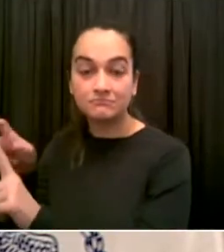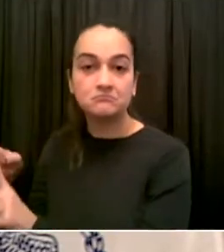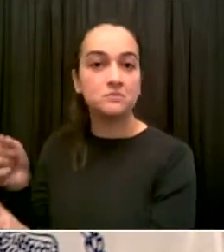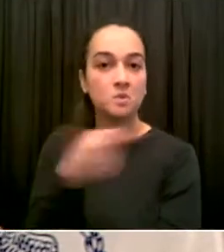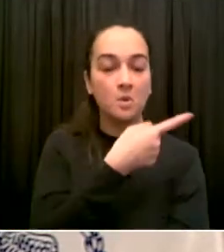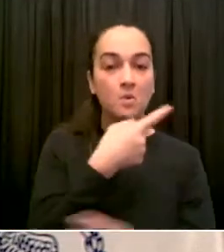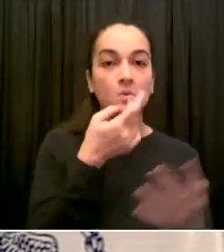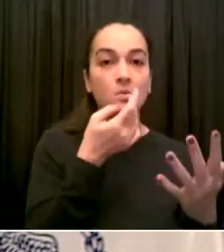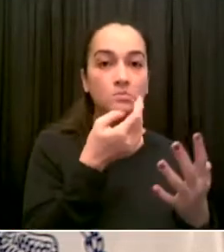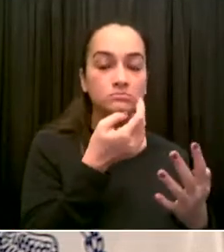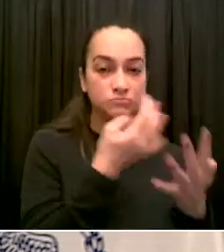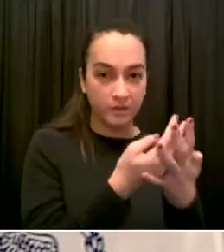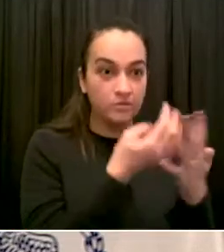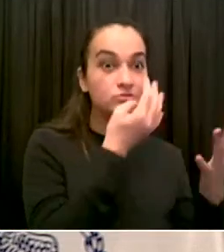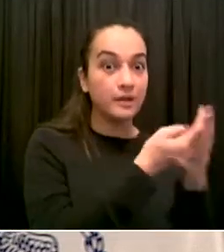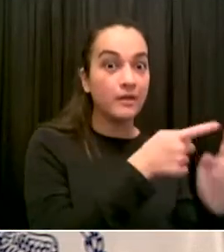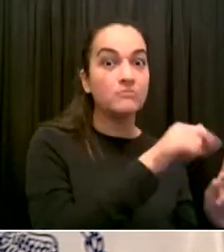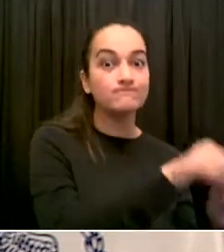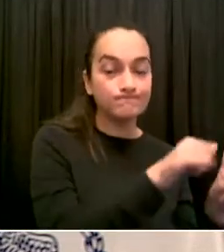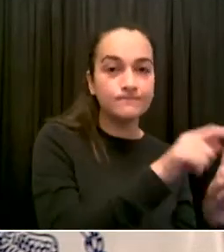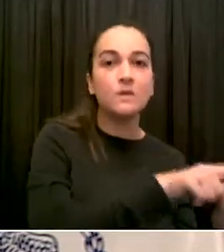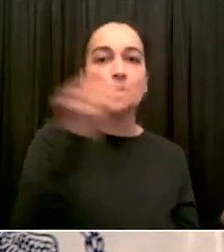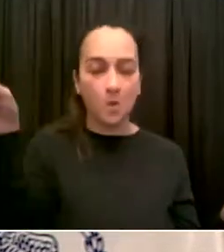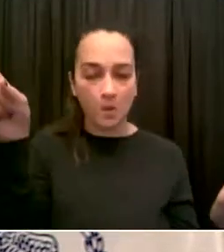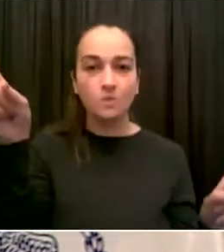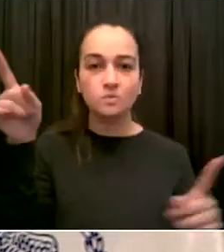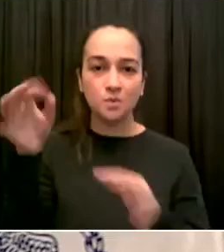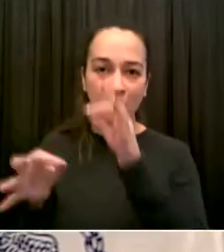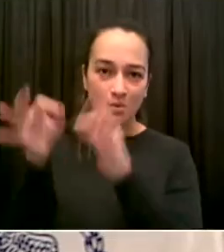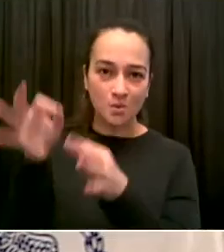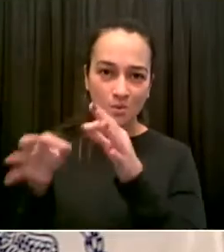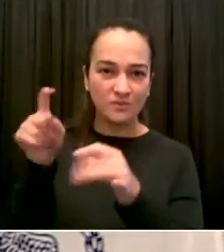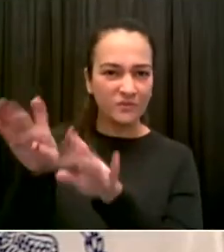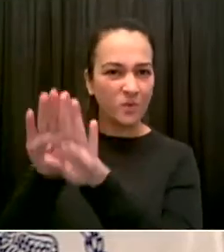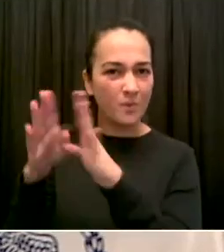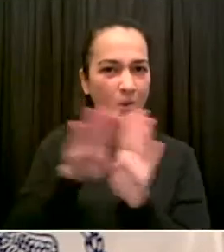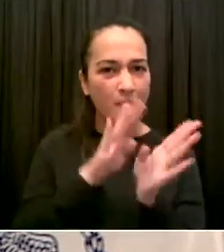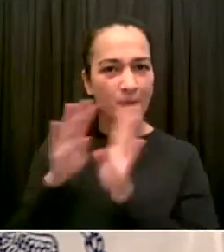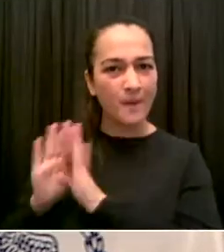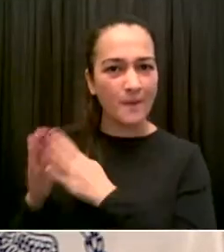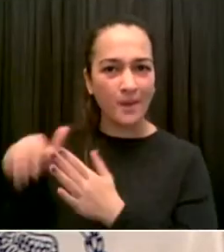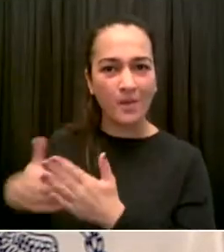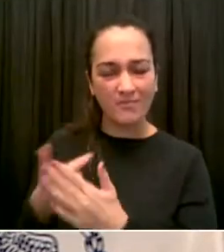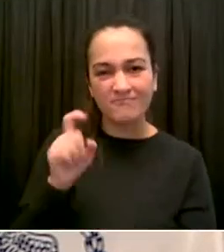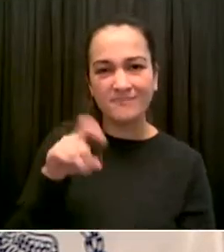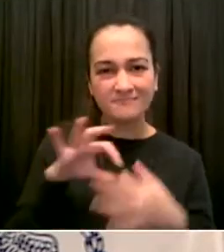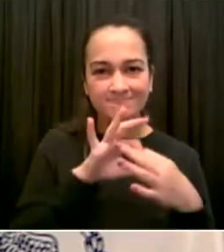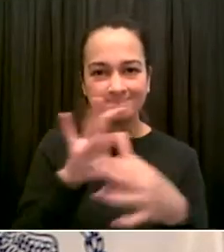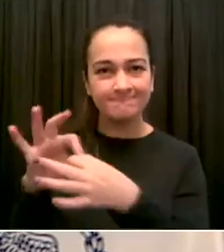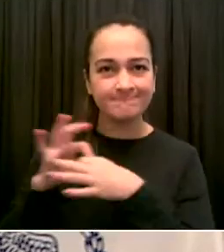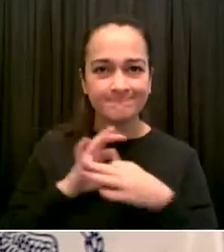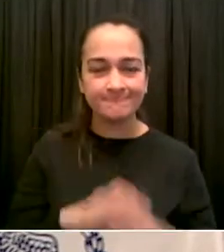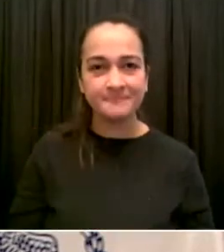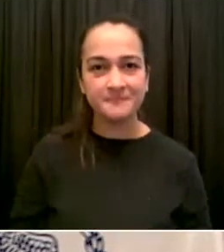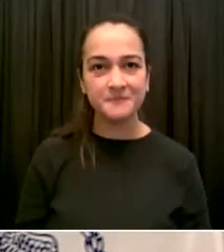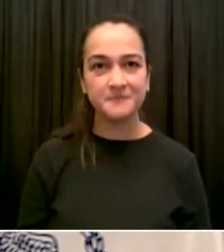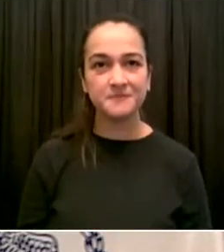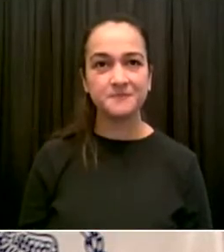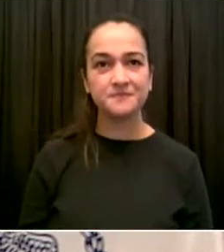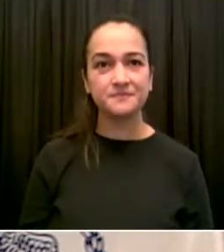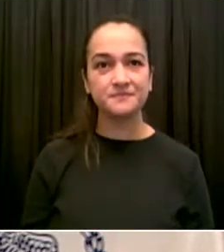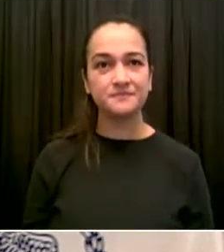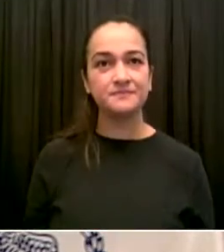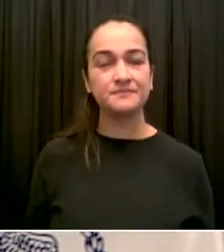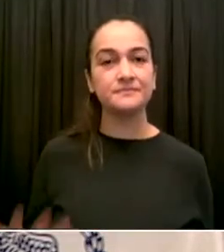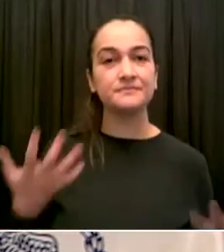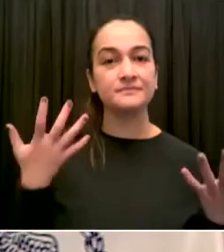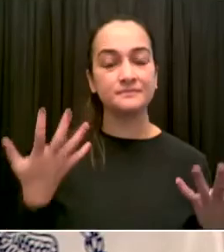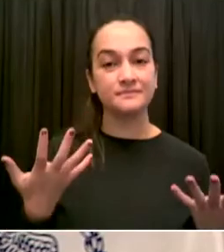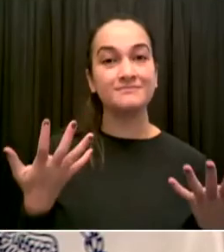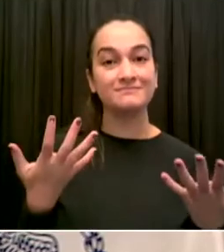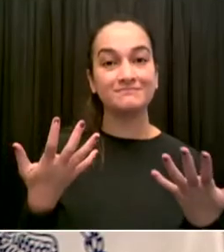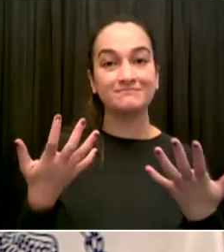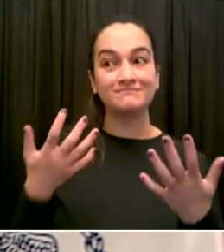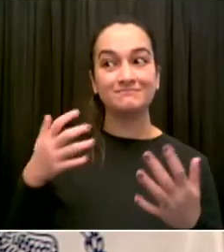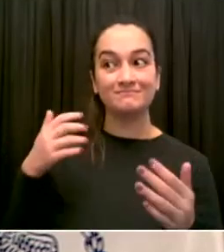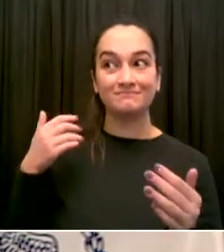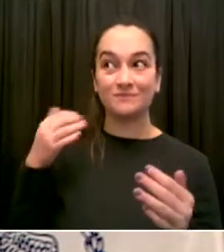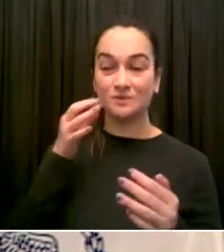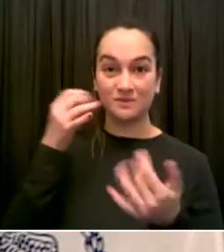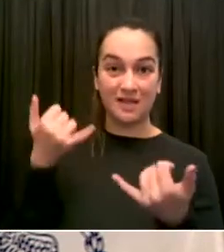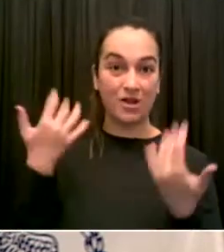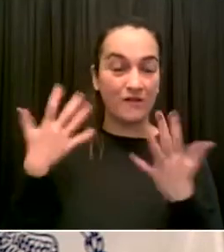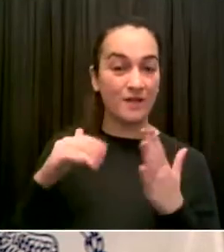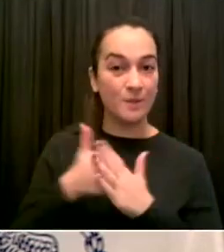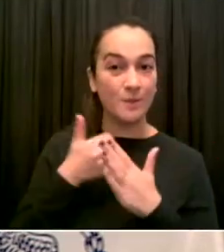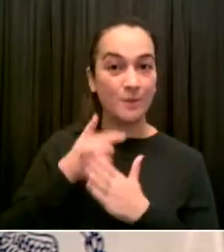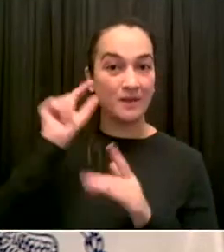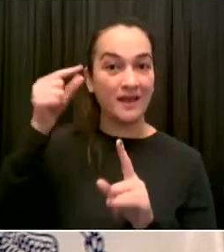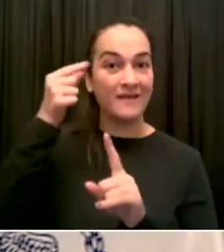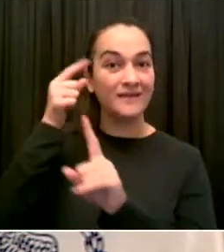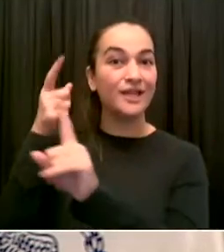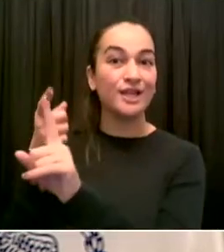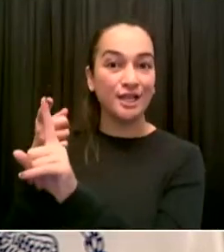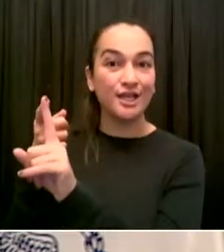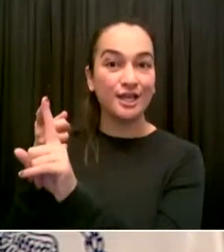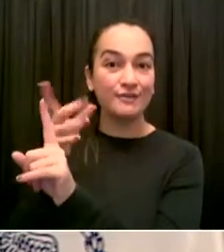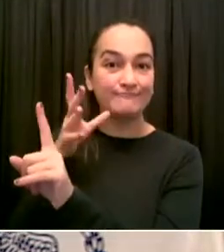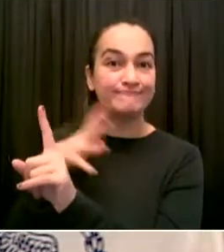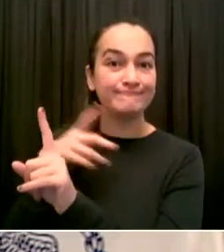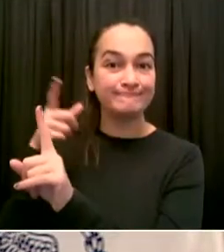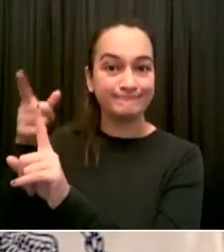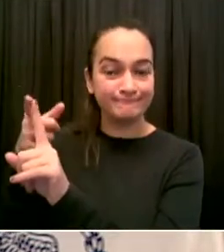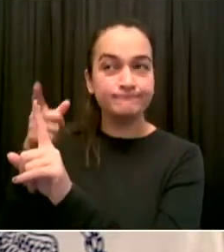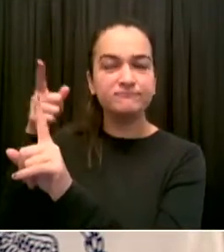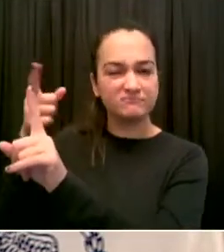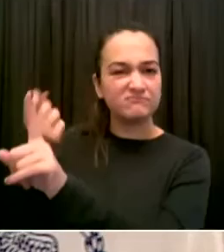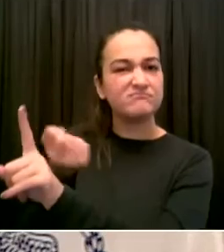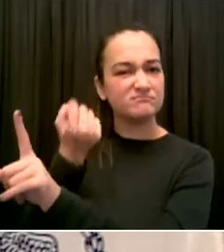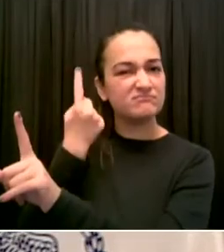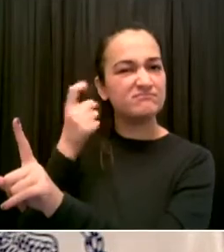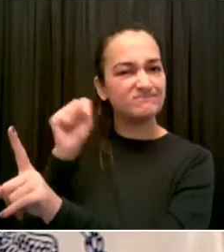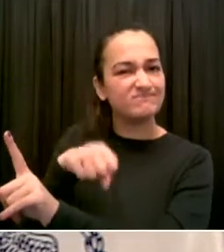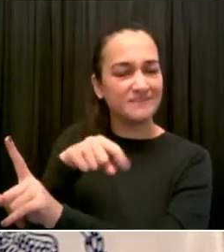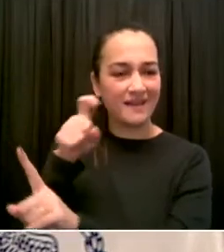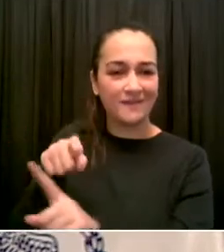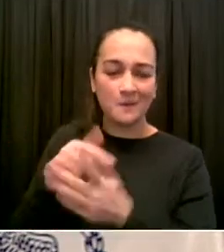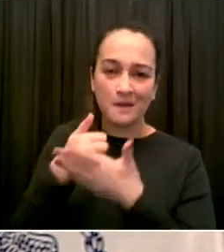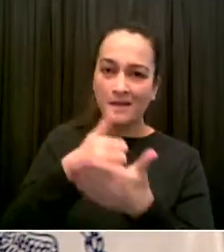CAN BE DONE.